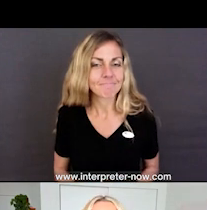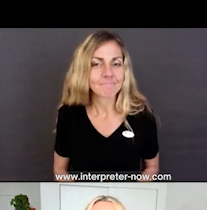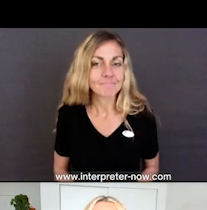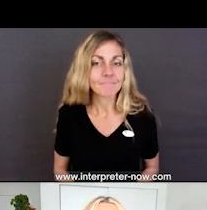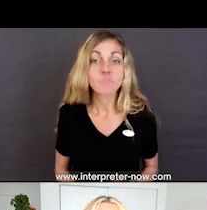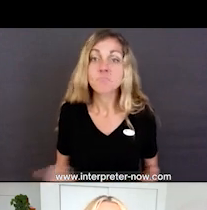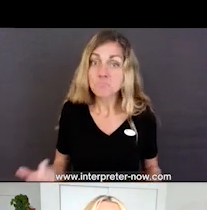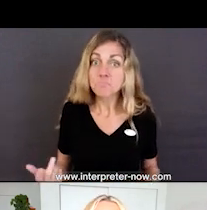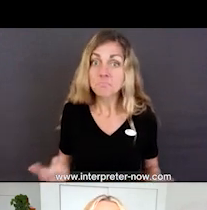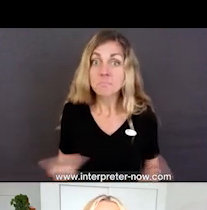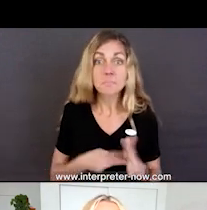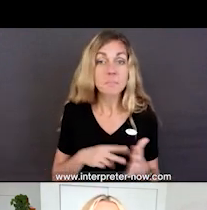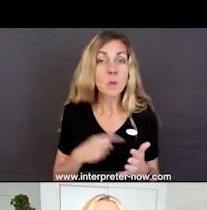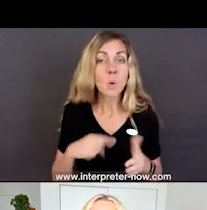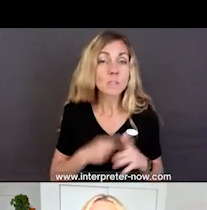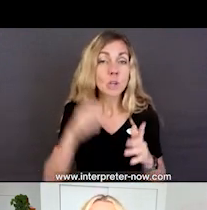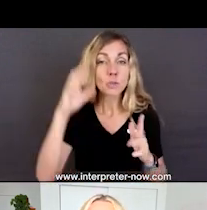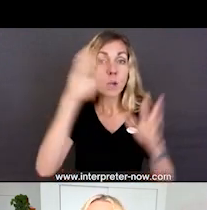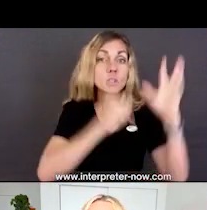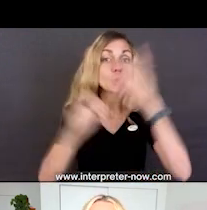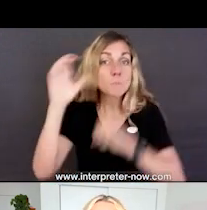As a result, we can make assumptions about people.